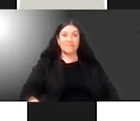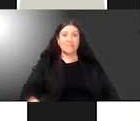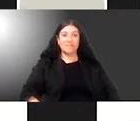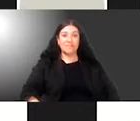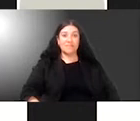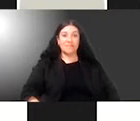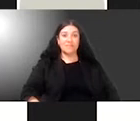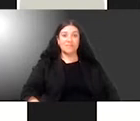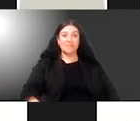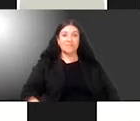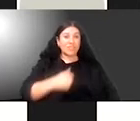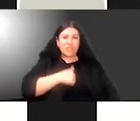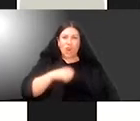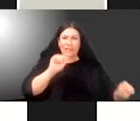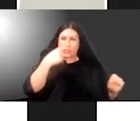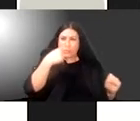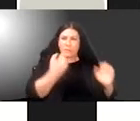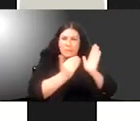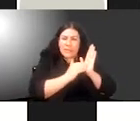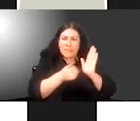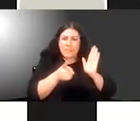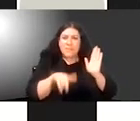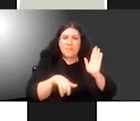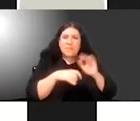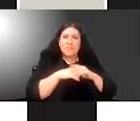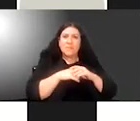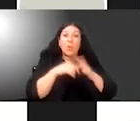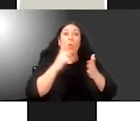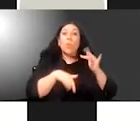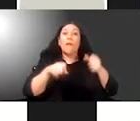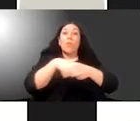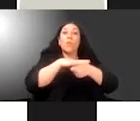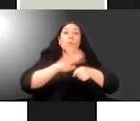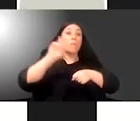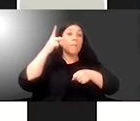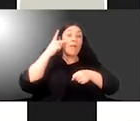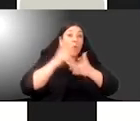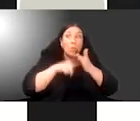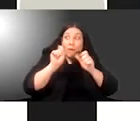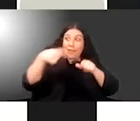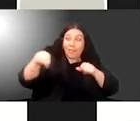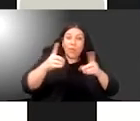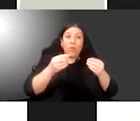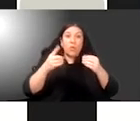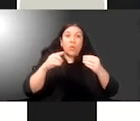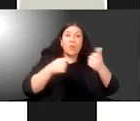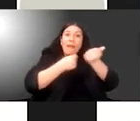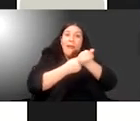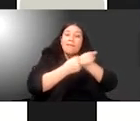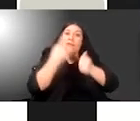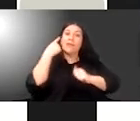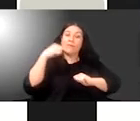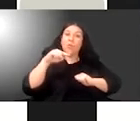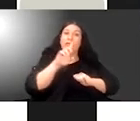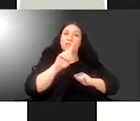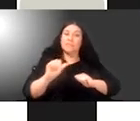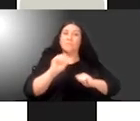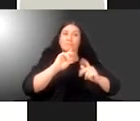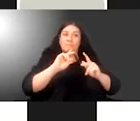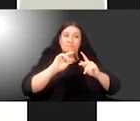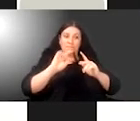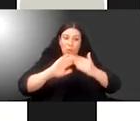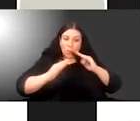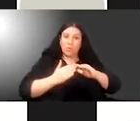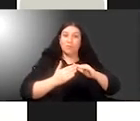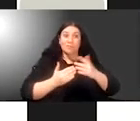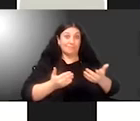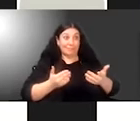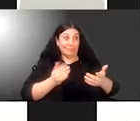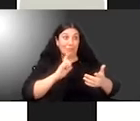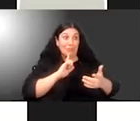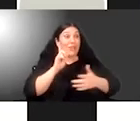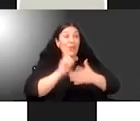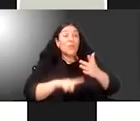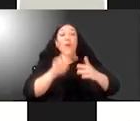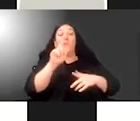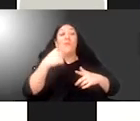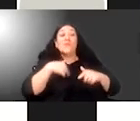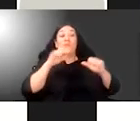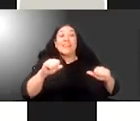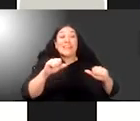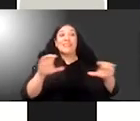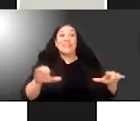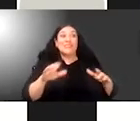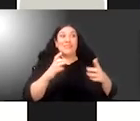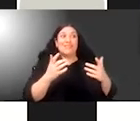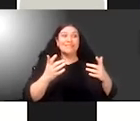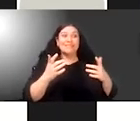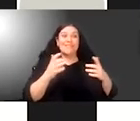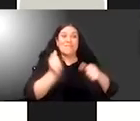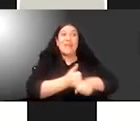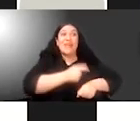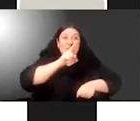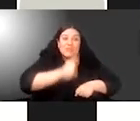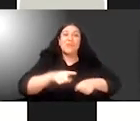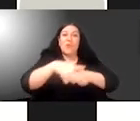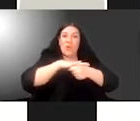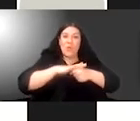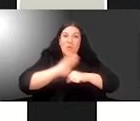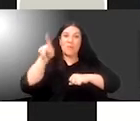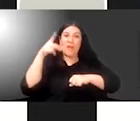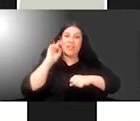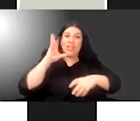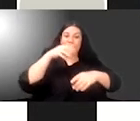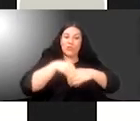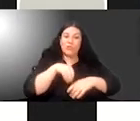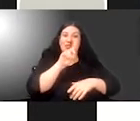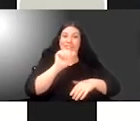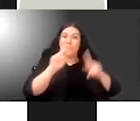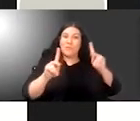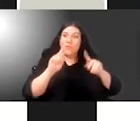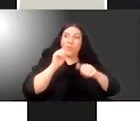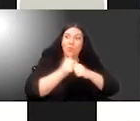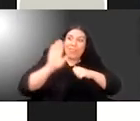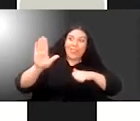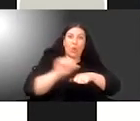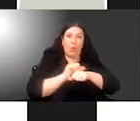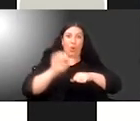That's what she wants to do.